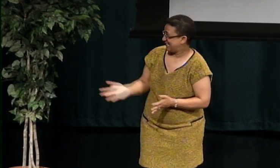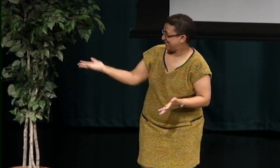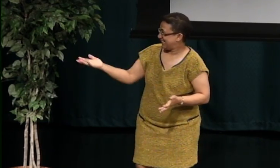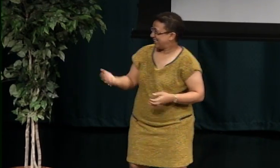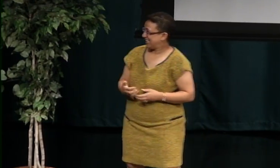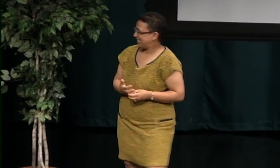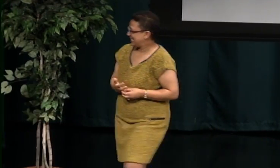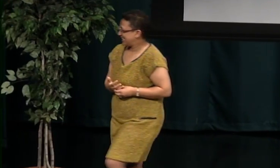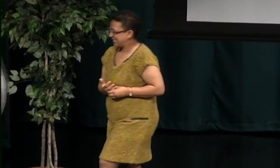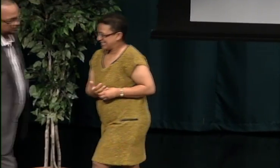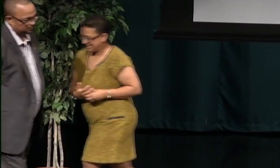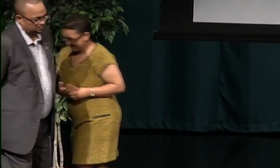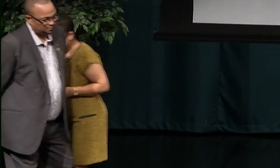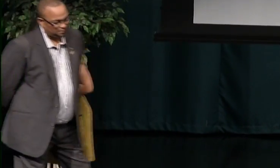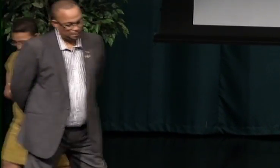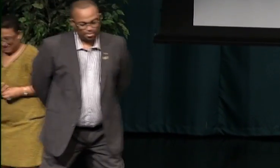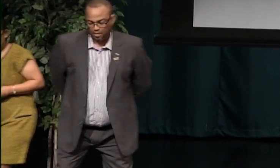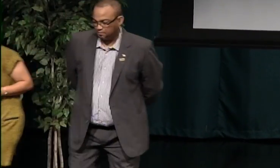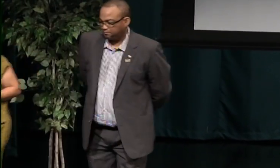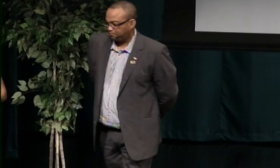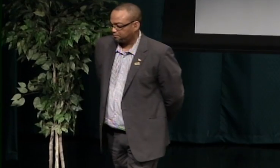Not just in one place, but everywhere.